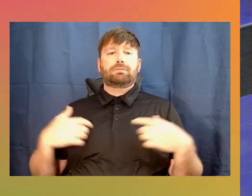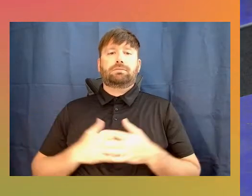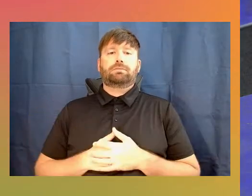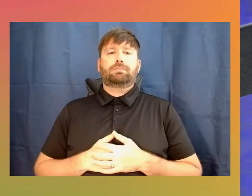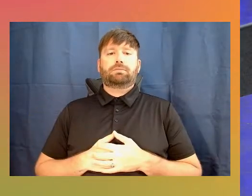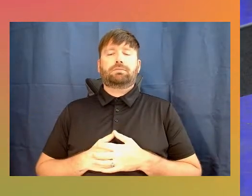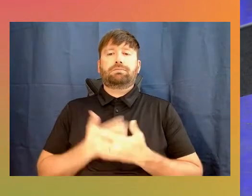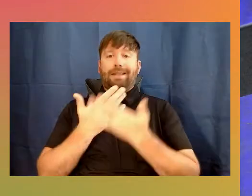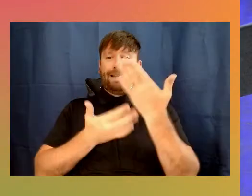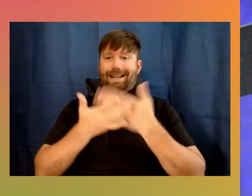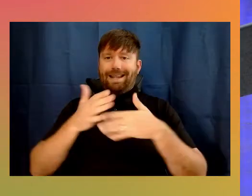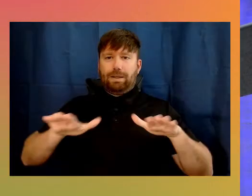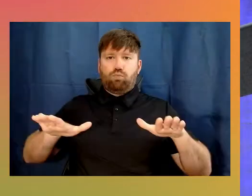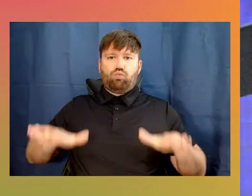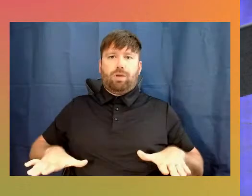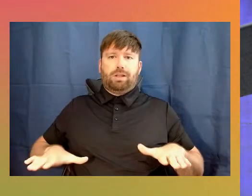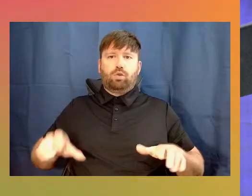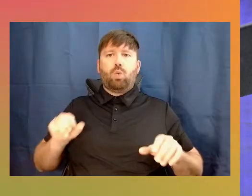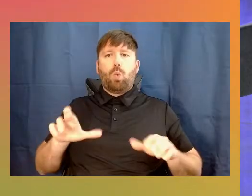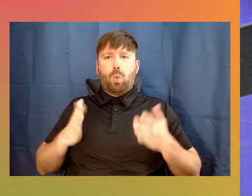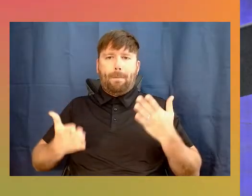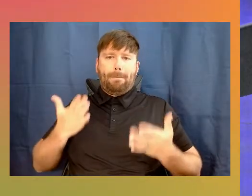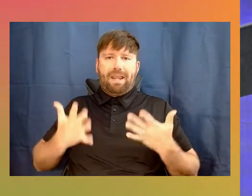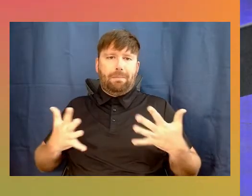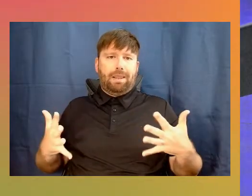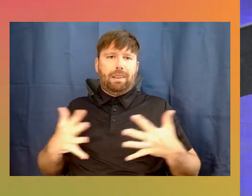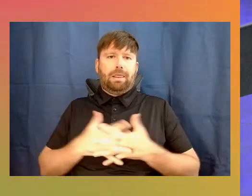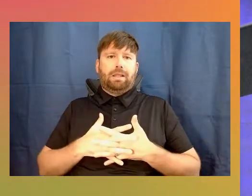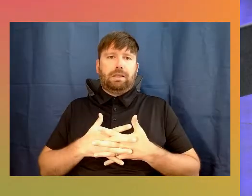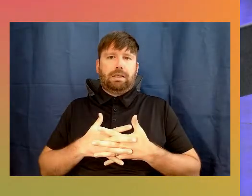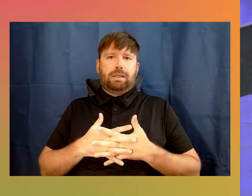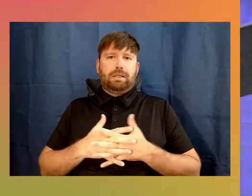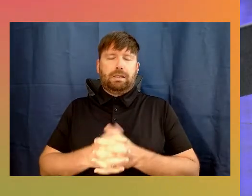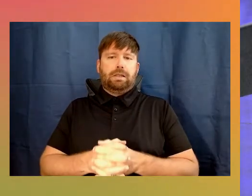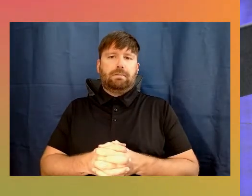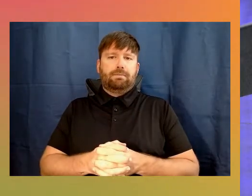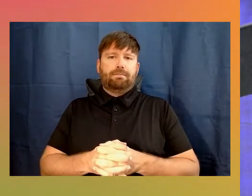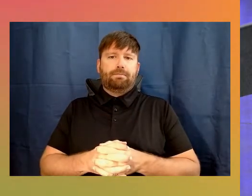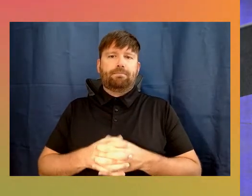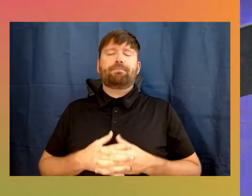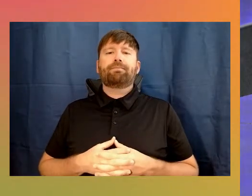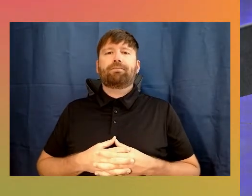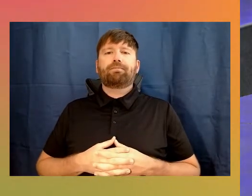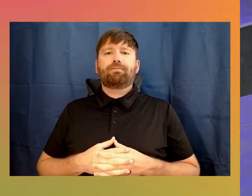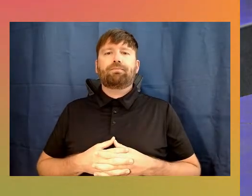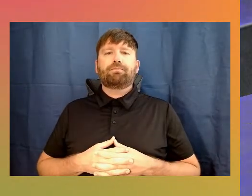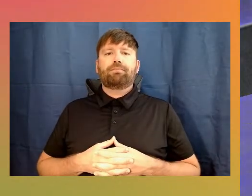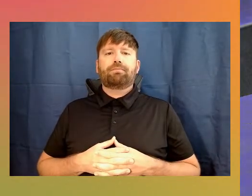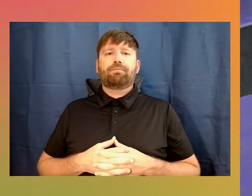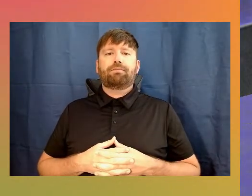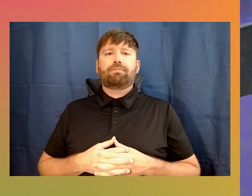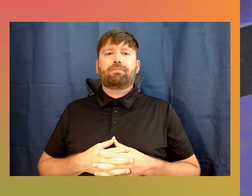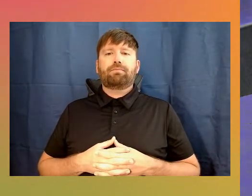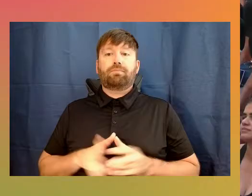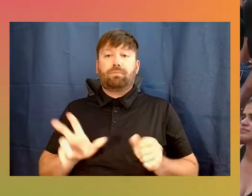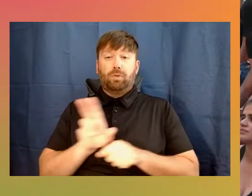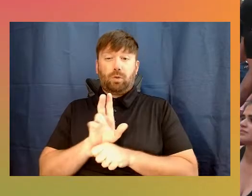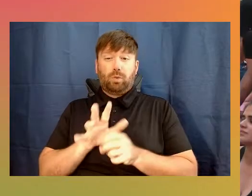MAYBE YOU SNUGGLE THE SHOULDERS UNDER THE BACK. HANDS CAN PRESENT TO THE MAT,